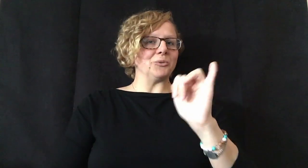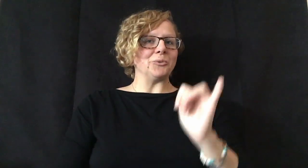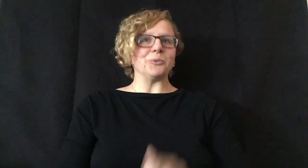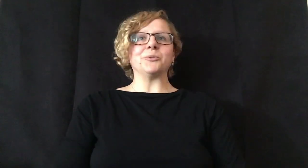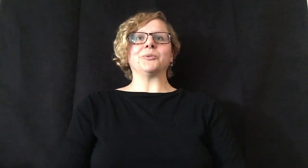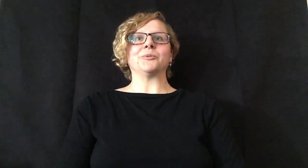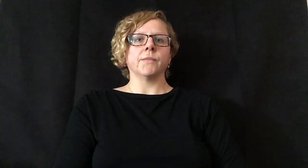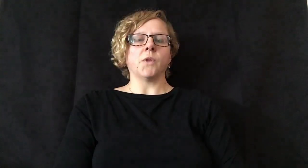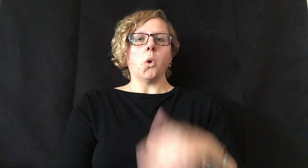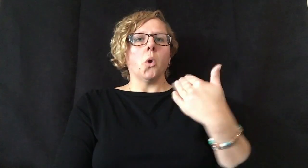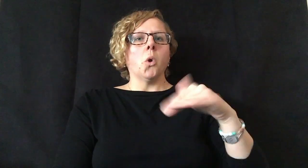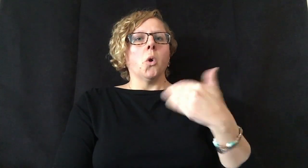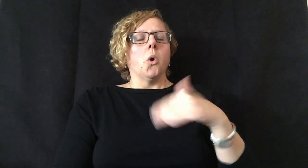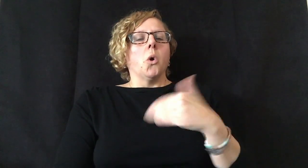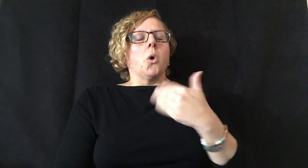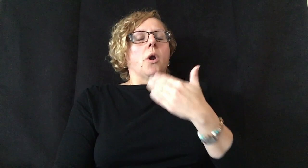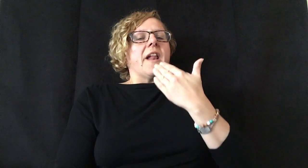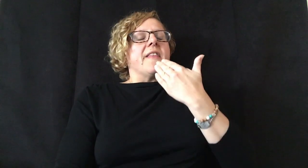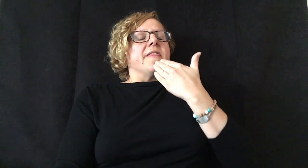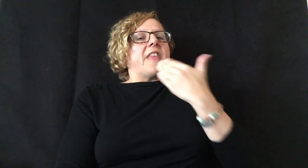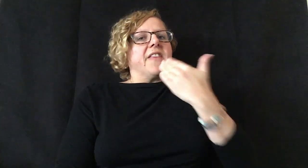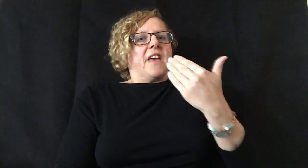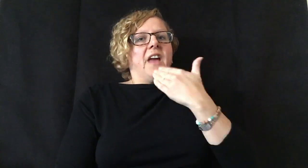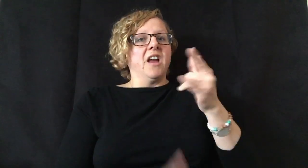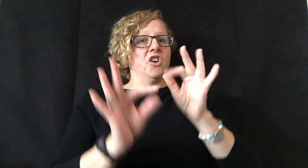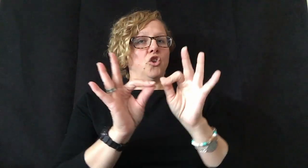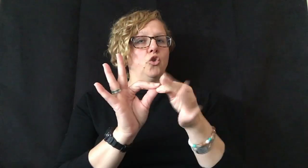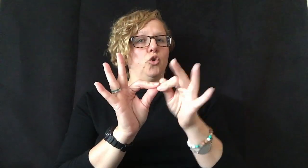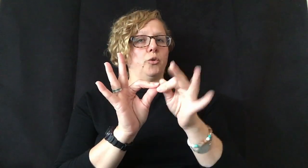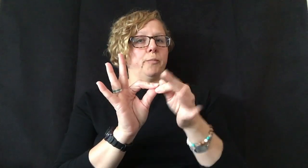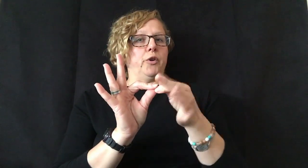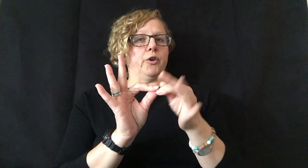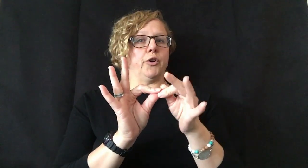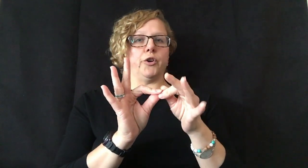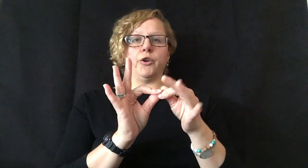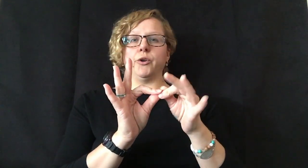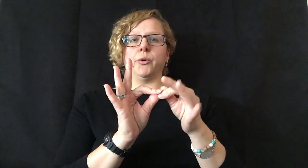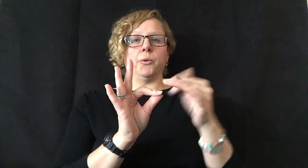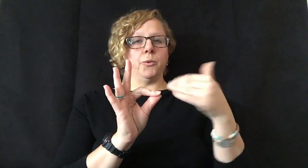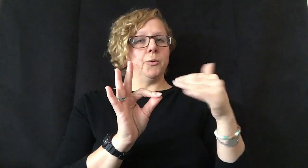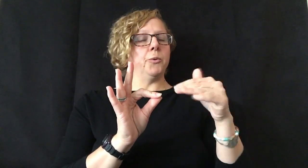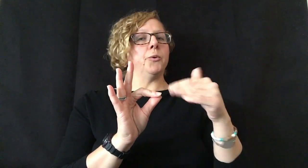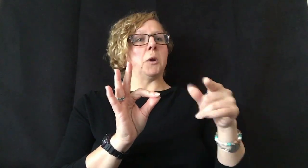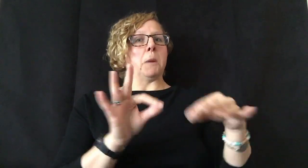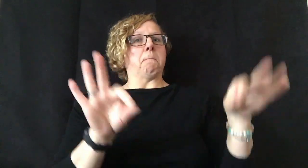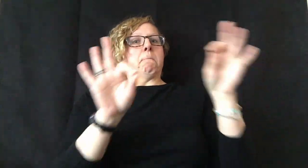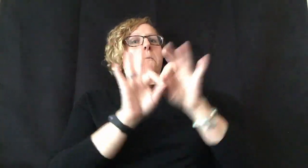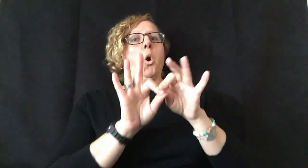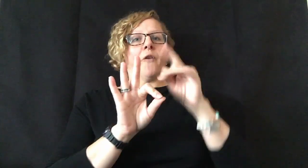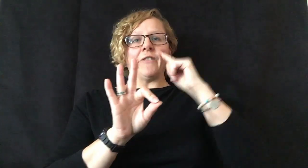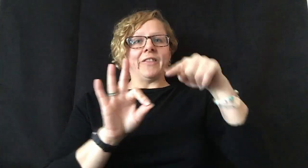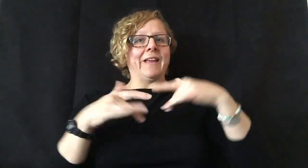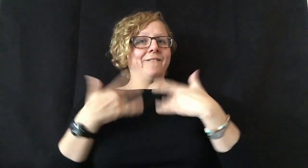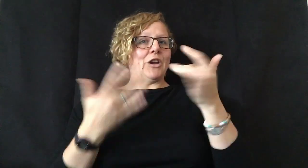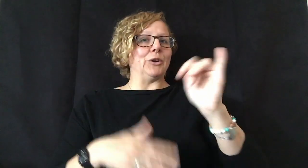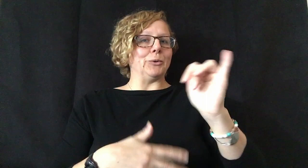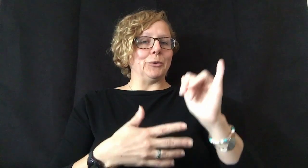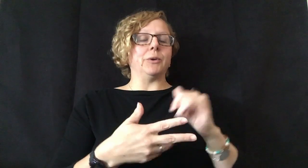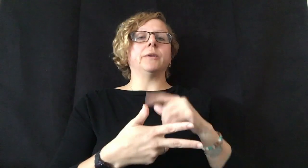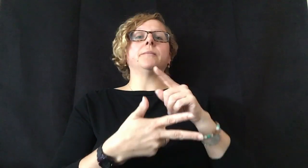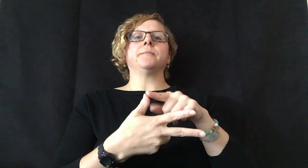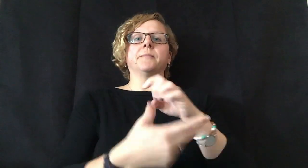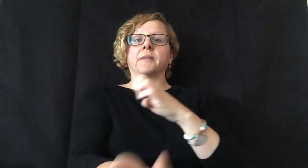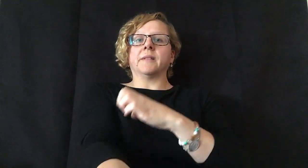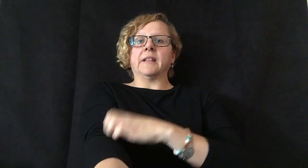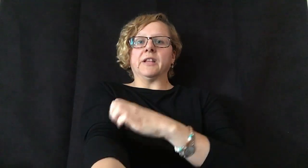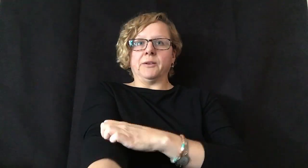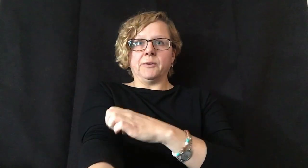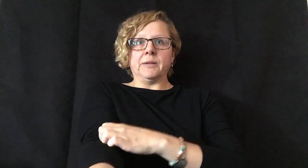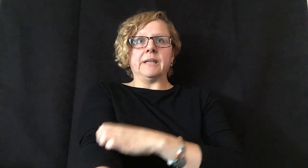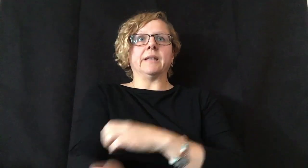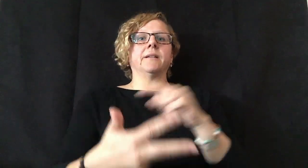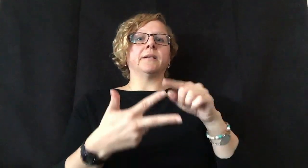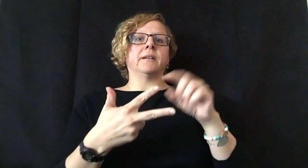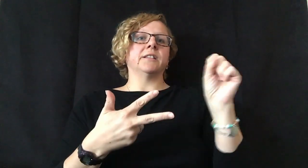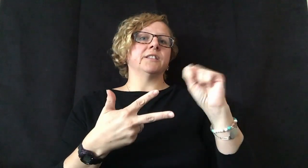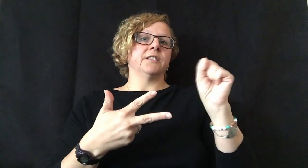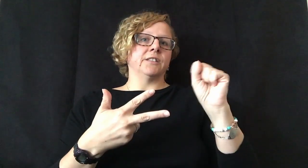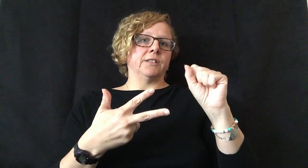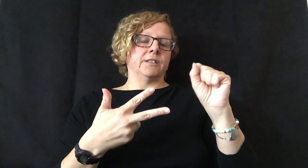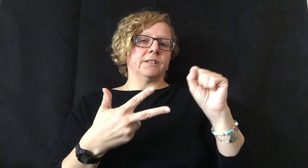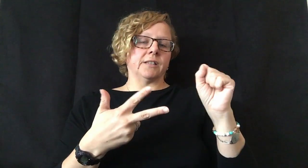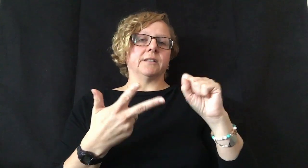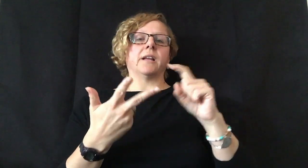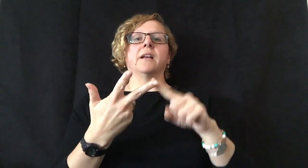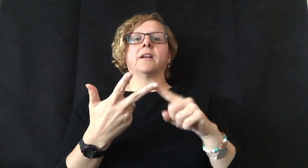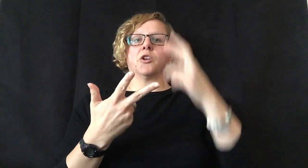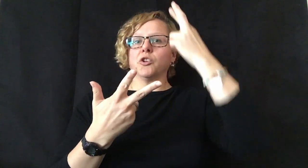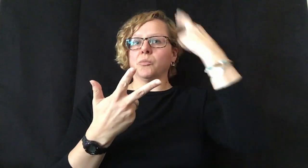More thanks goes to... ASL/English Interpreters Erika Tipping, Sacha Jackson and Renée Hamilton.